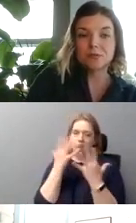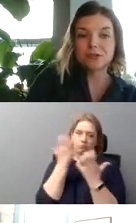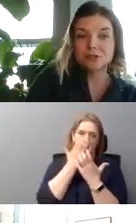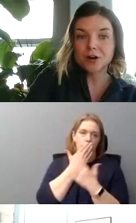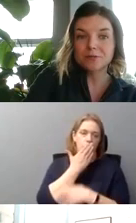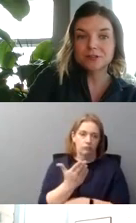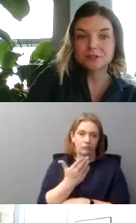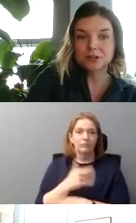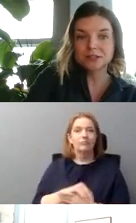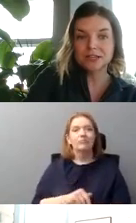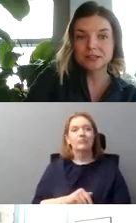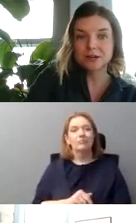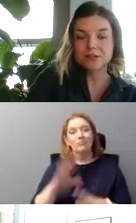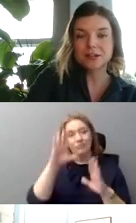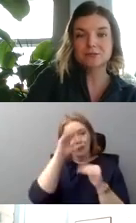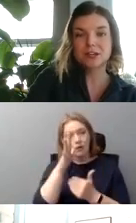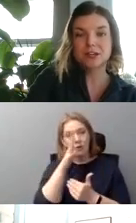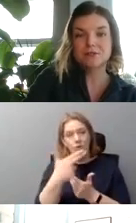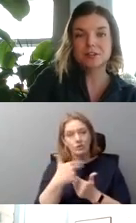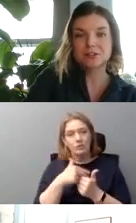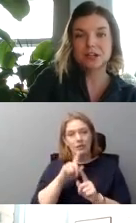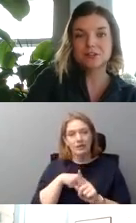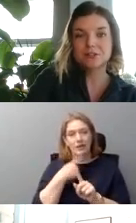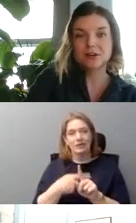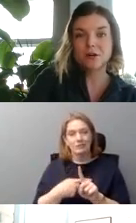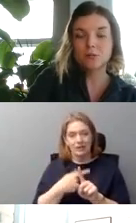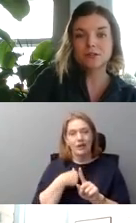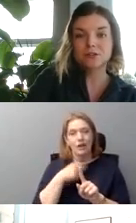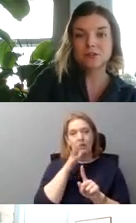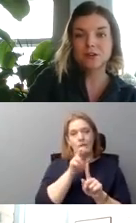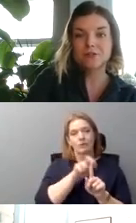we do hope that you'll join us next month as we adventure into the home and studio